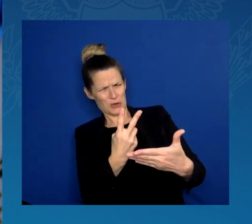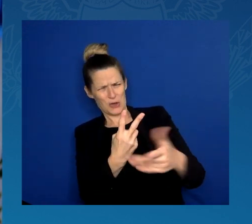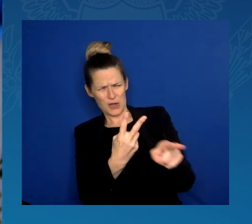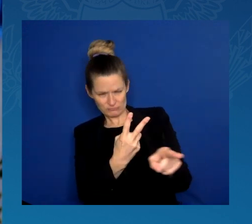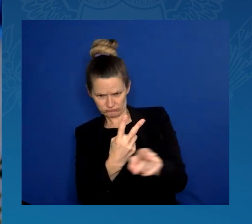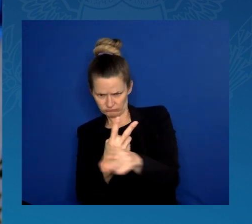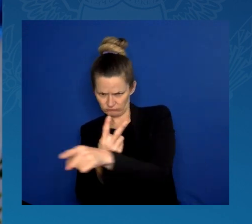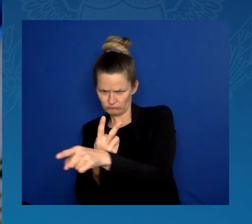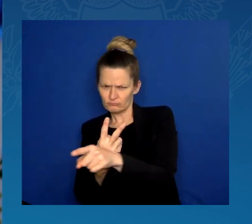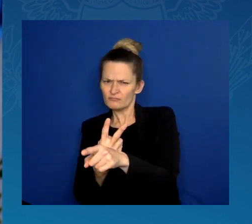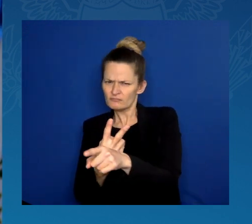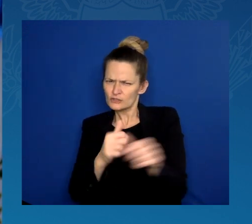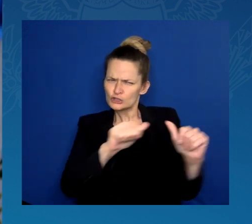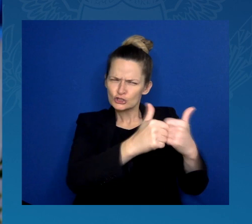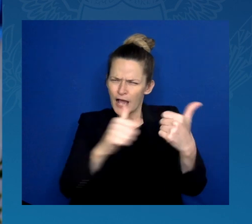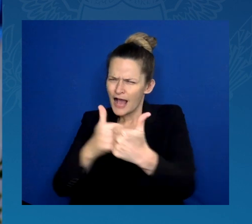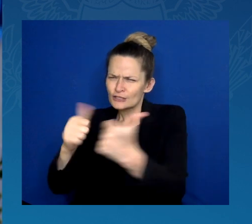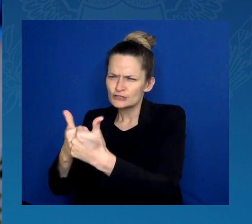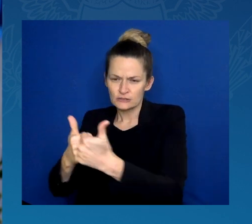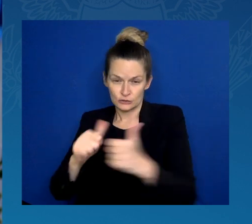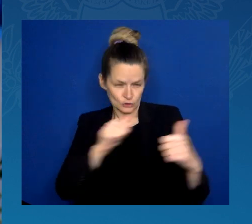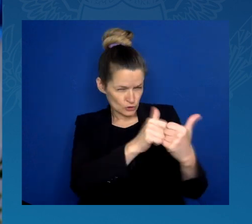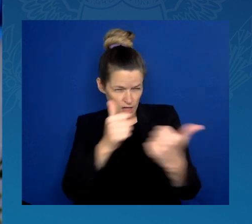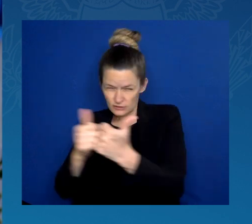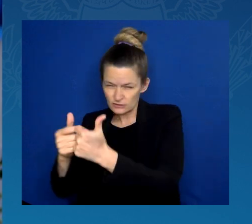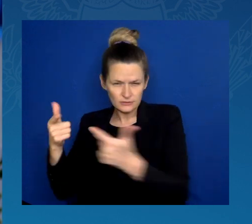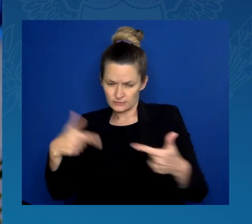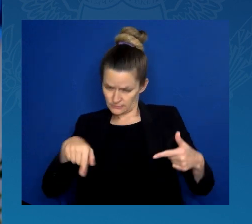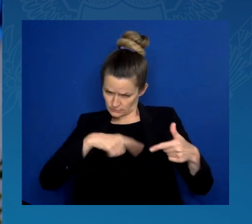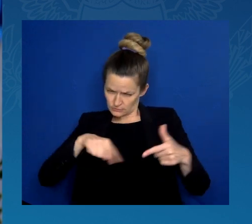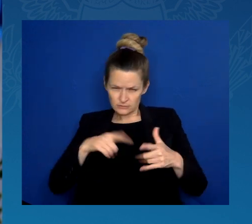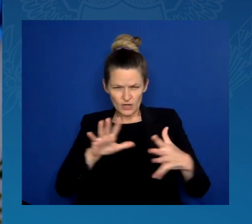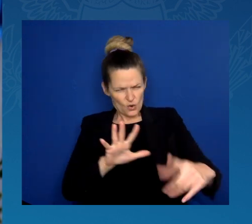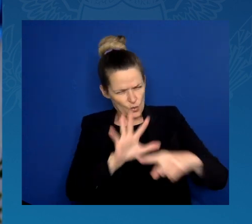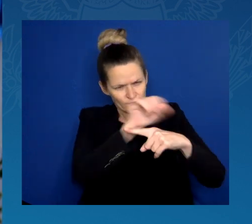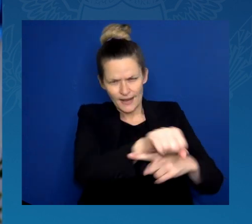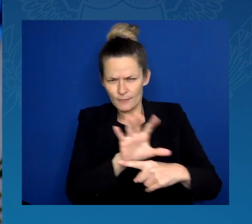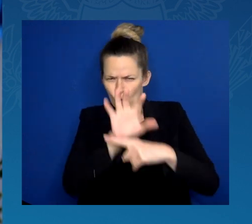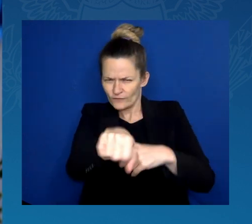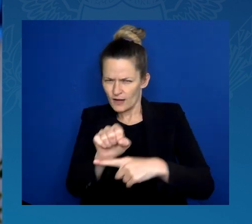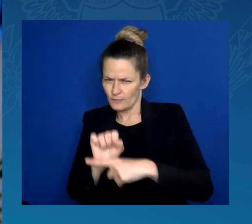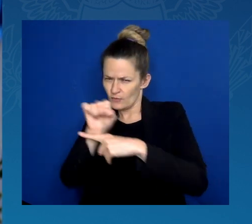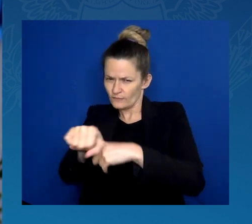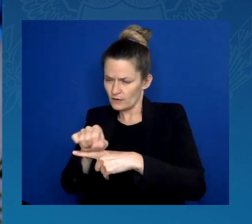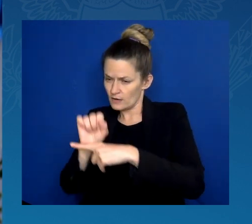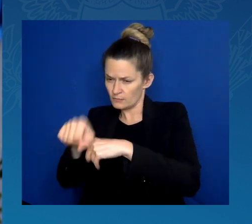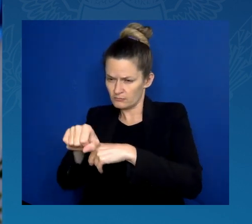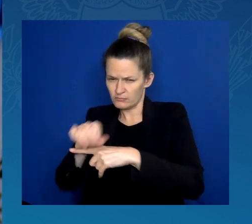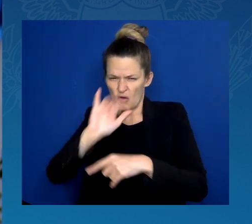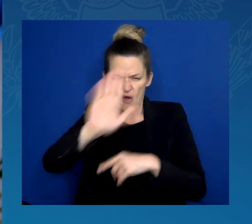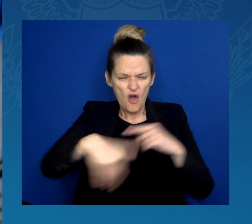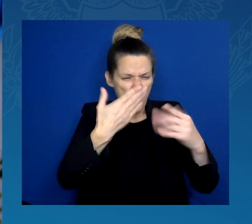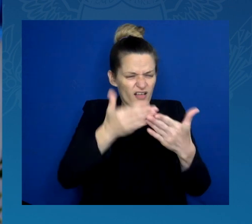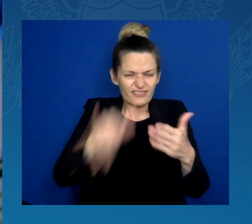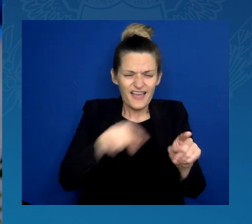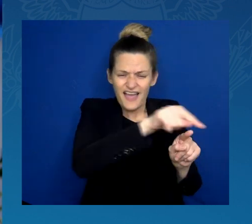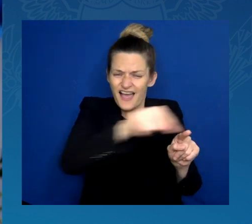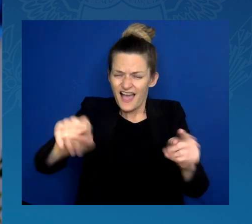In the face of incredible odds, you responded with incredible resilience.